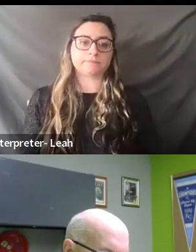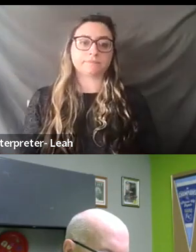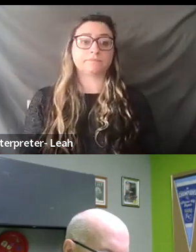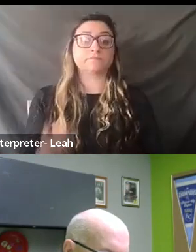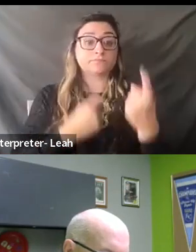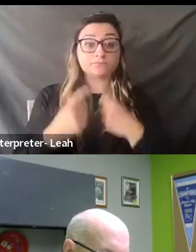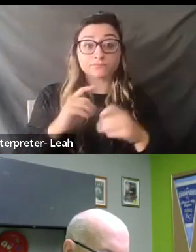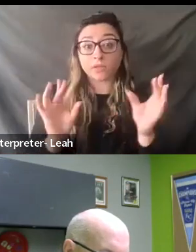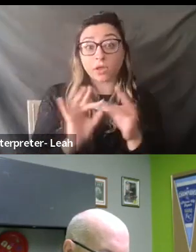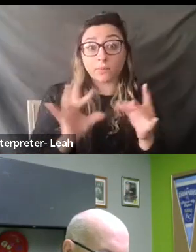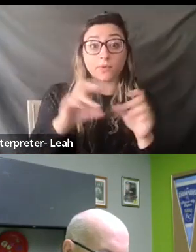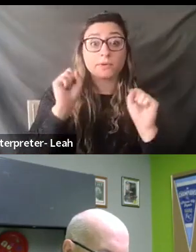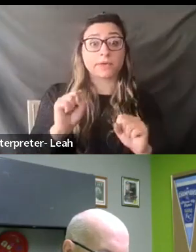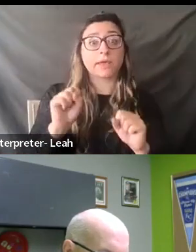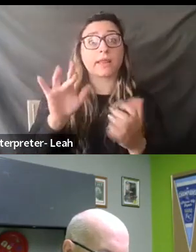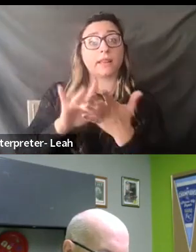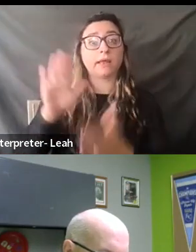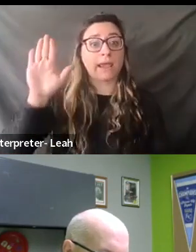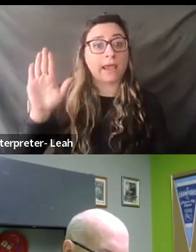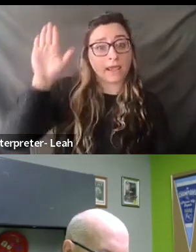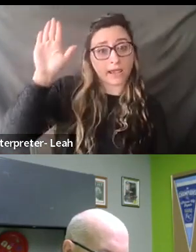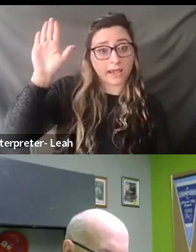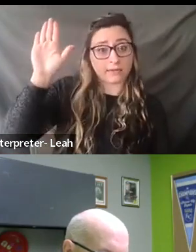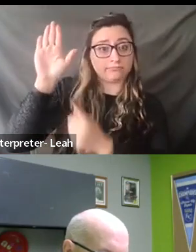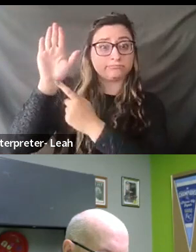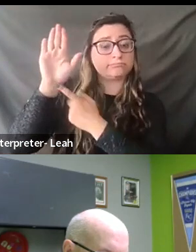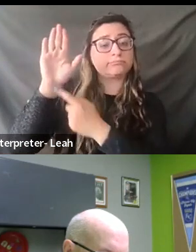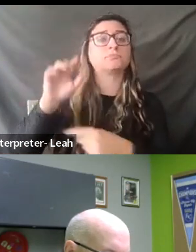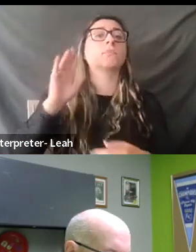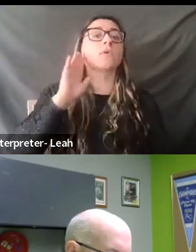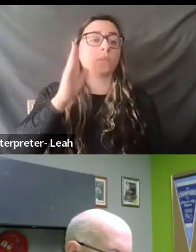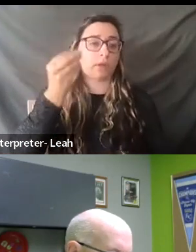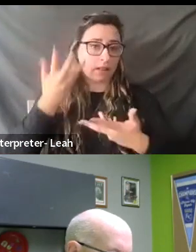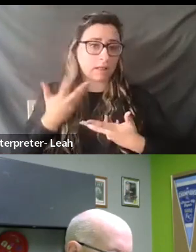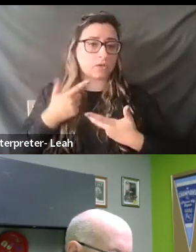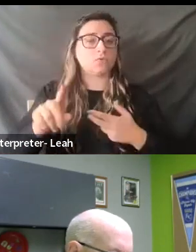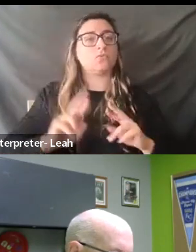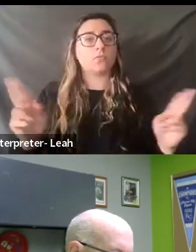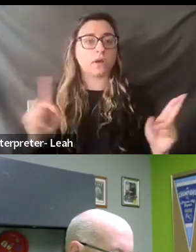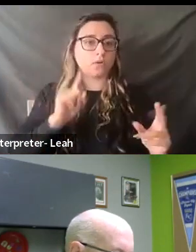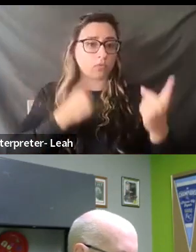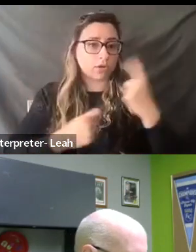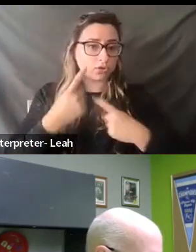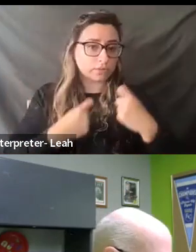There is a Q and A box in the menu bar, and please submit questions there as they could get lost in the chat.